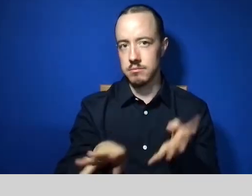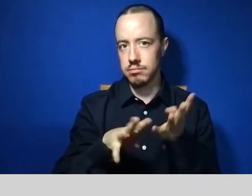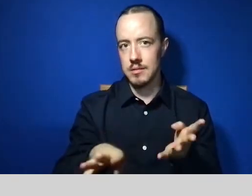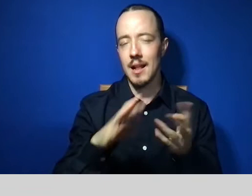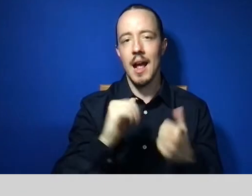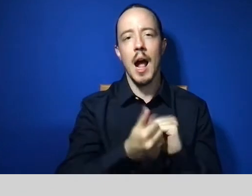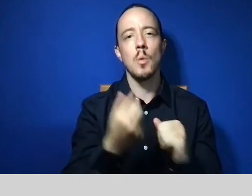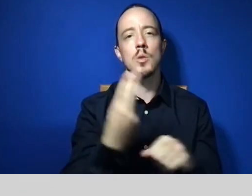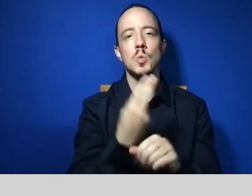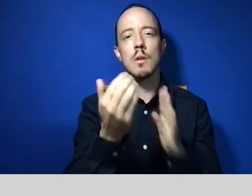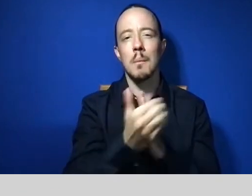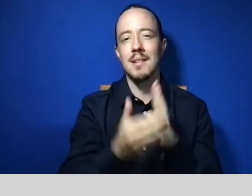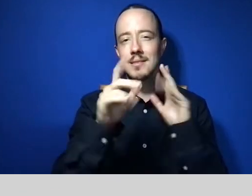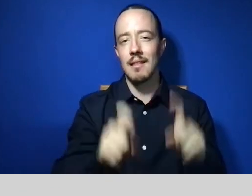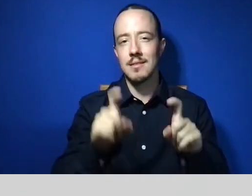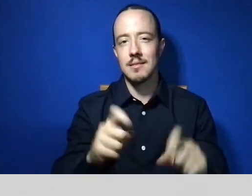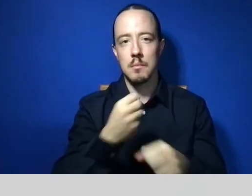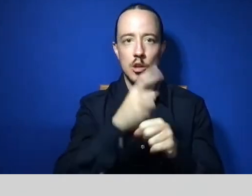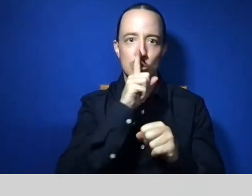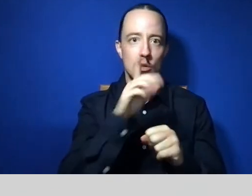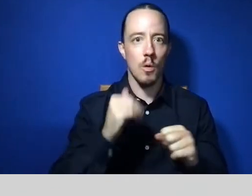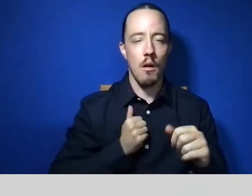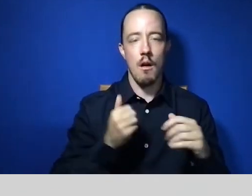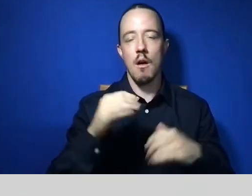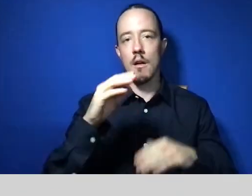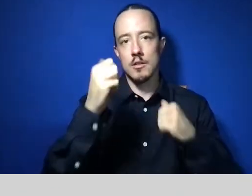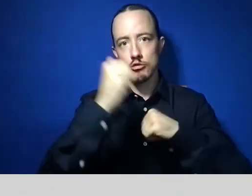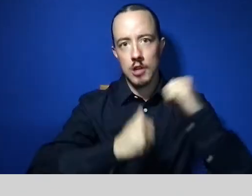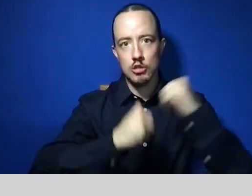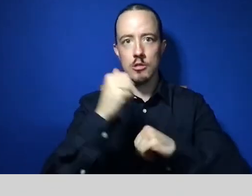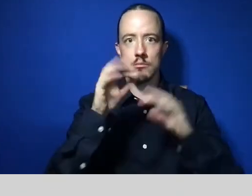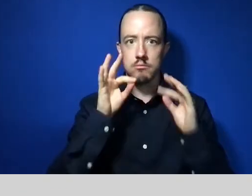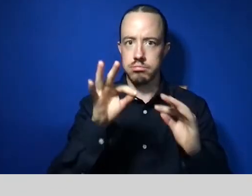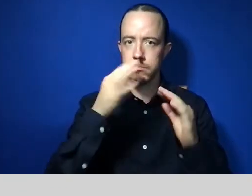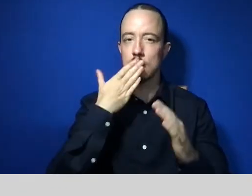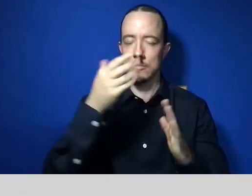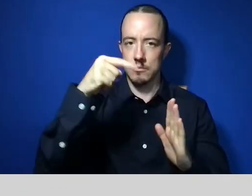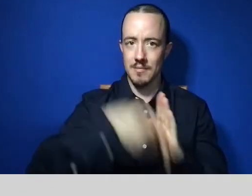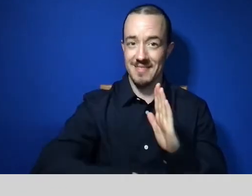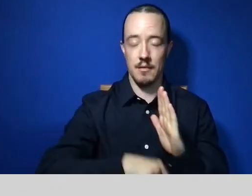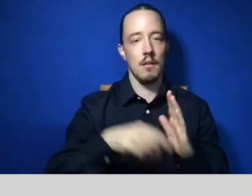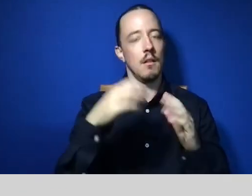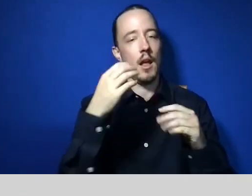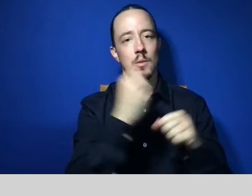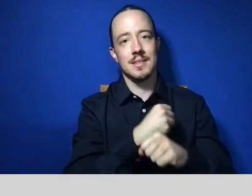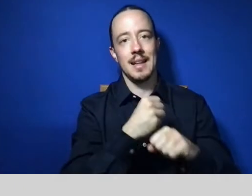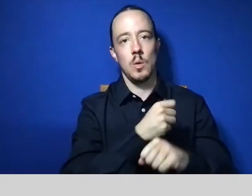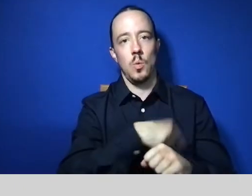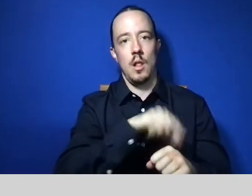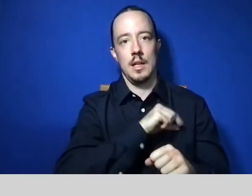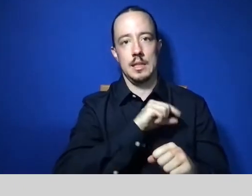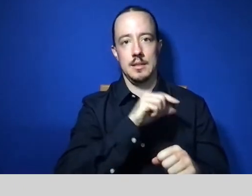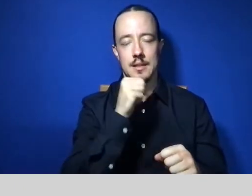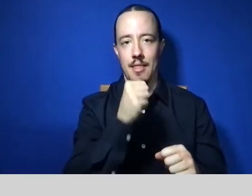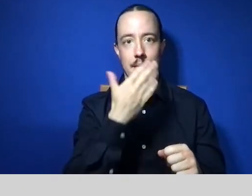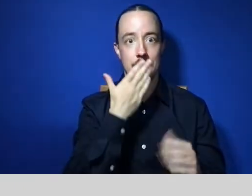that we're building out robust infrastructure. So data quality is definitely not the sexiest topic of the data domain.